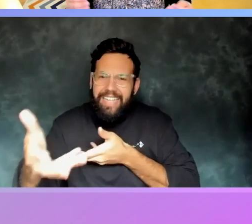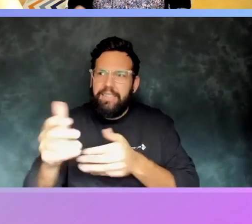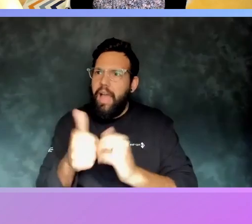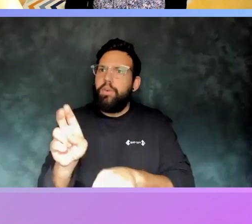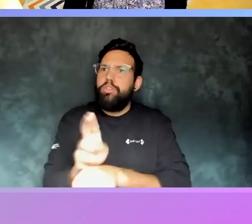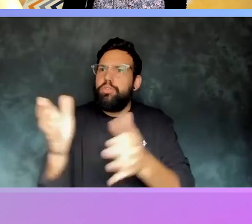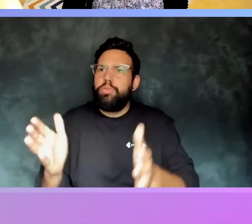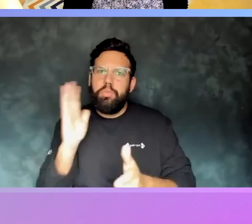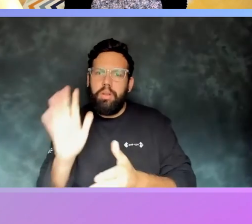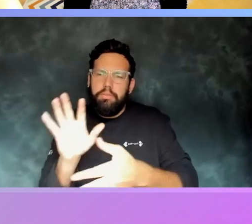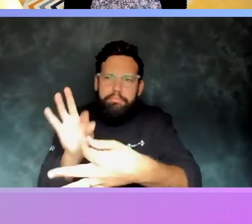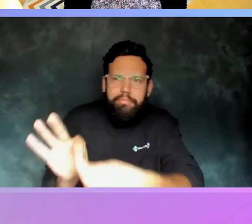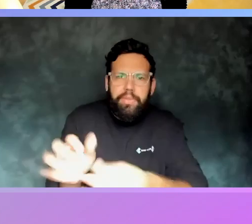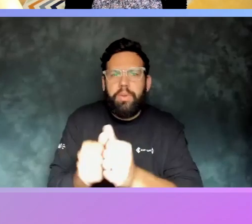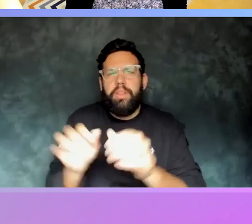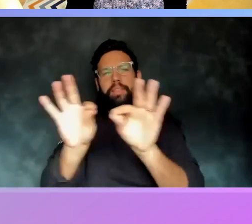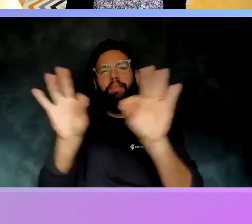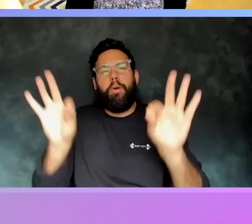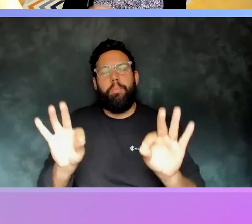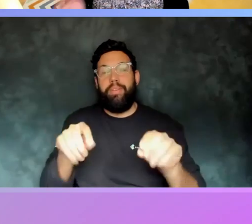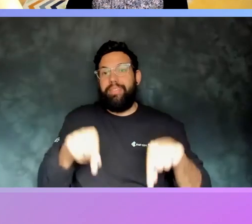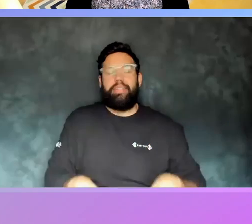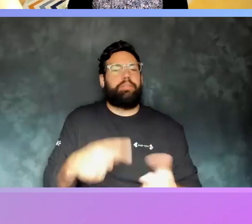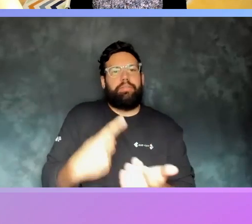straightforward. You would be surprised how many